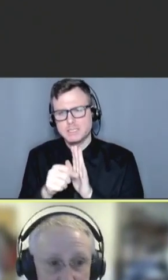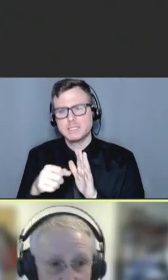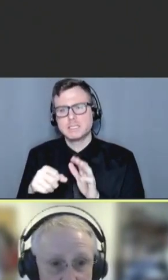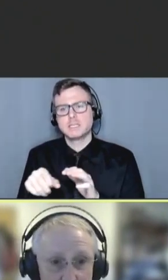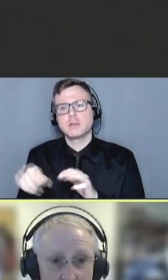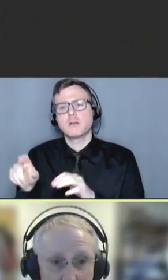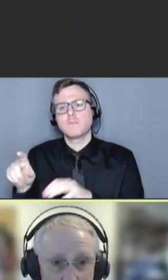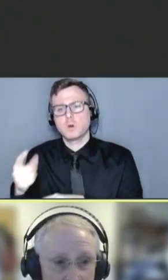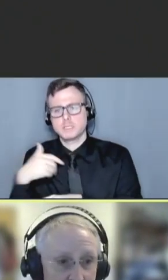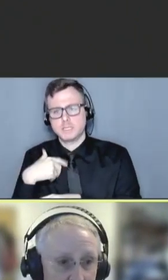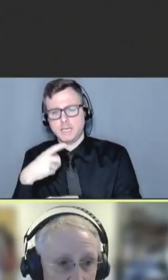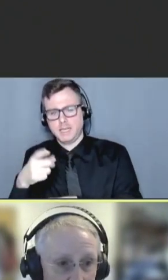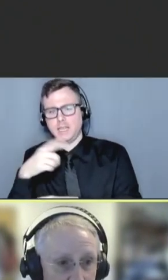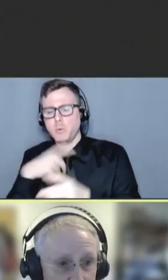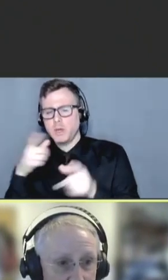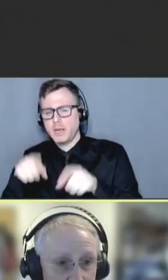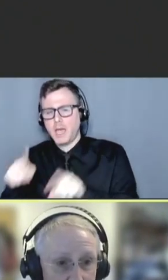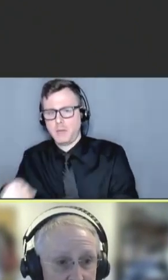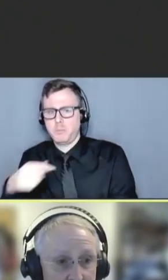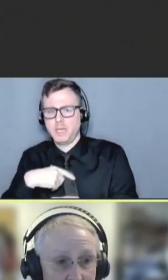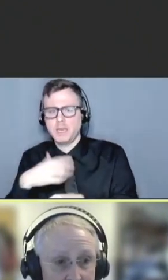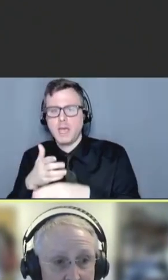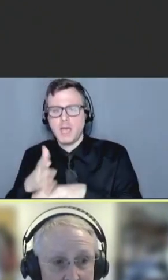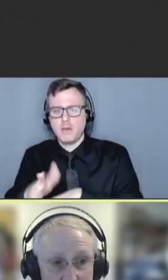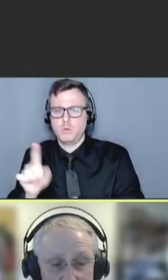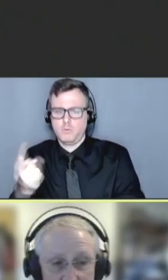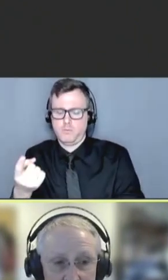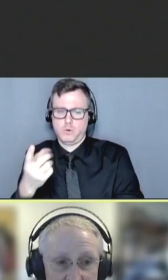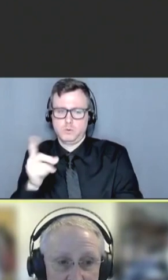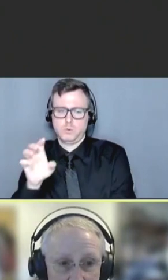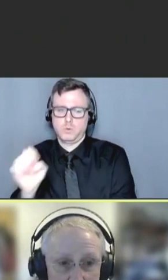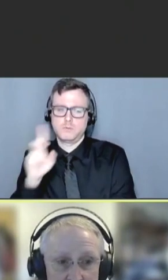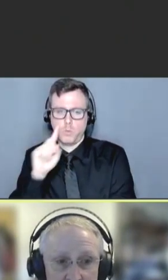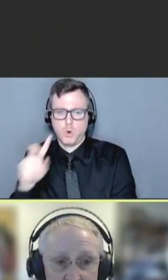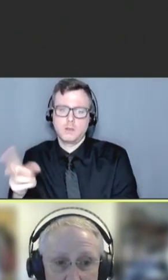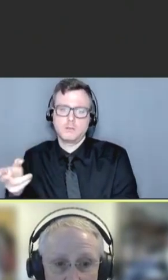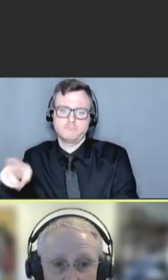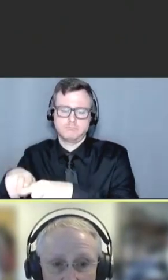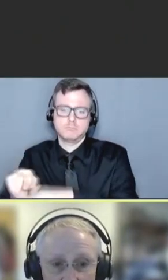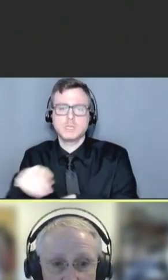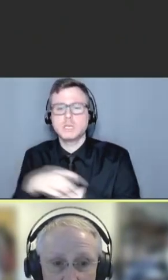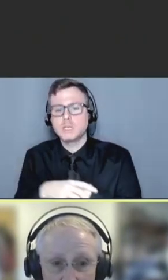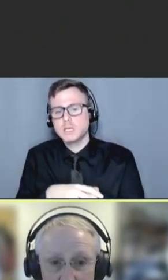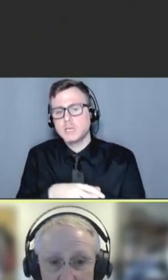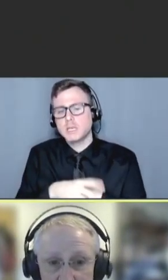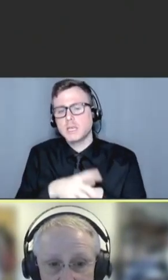rates were higher than following the first dose. In the VSD analysis, myocarditis, pericarditis,